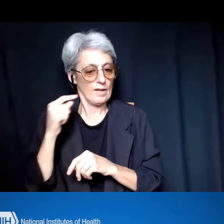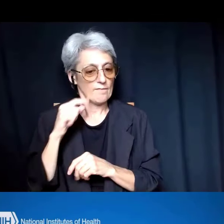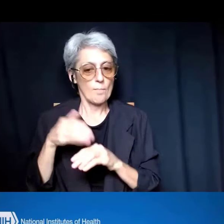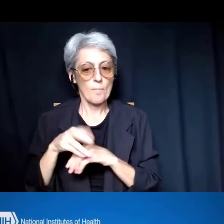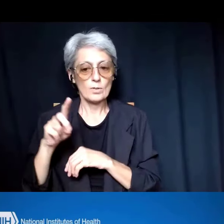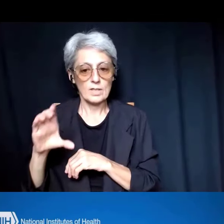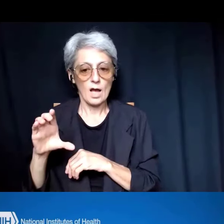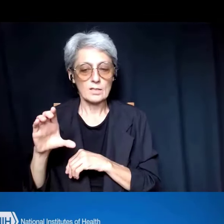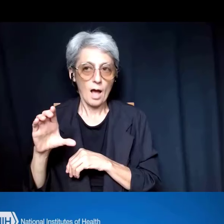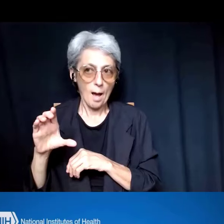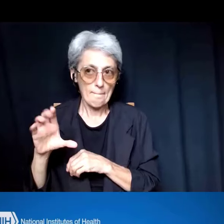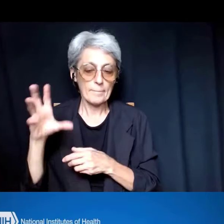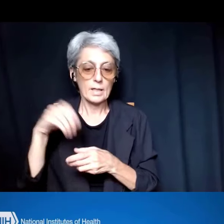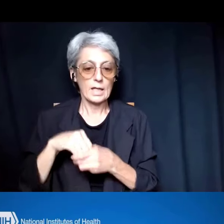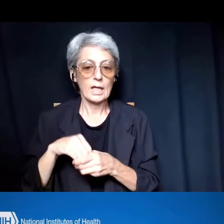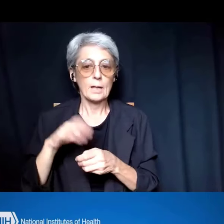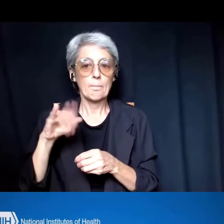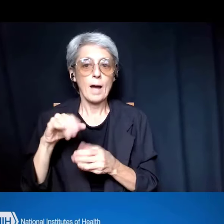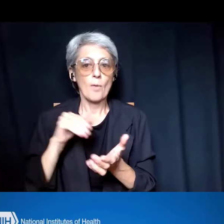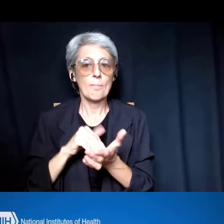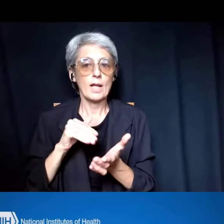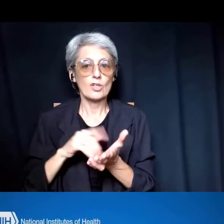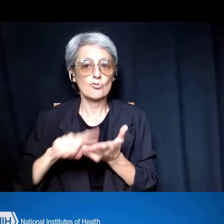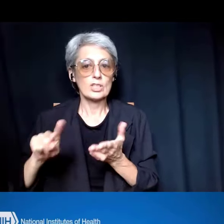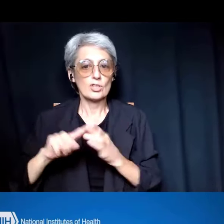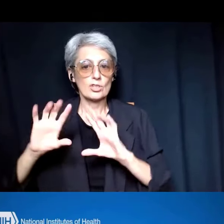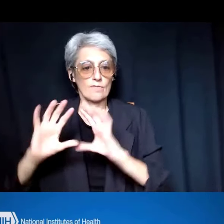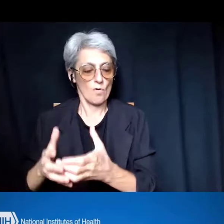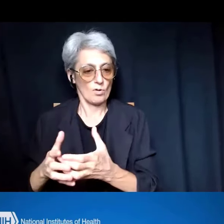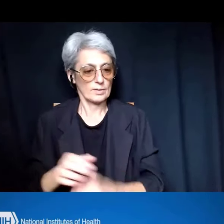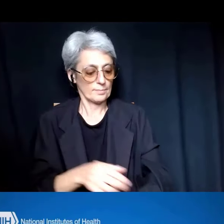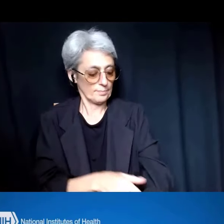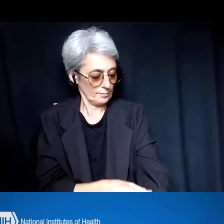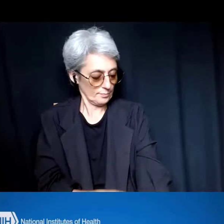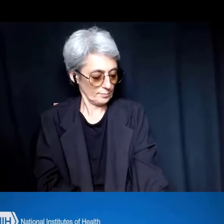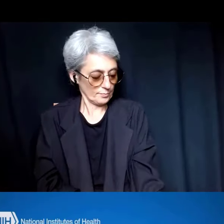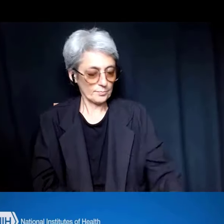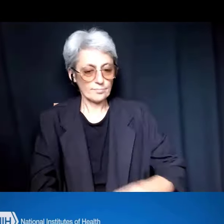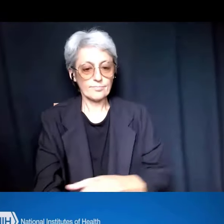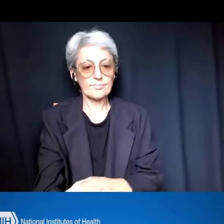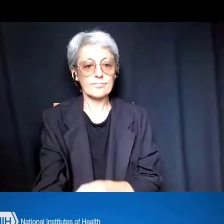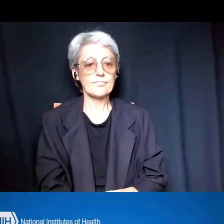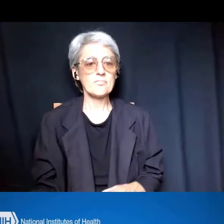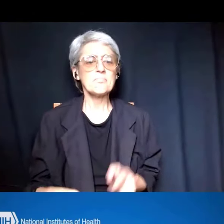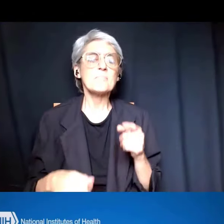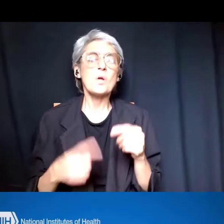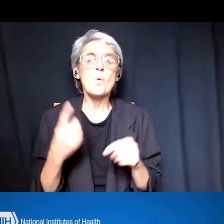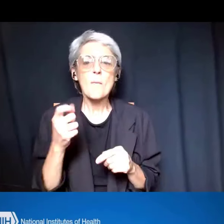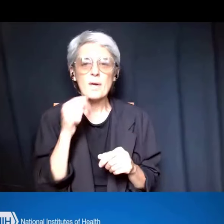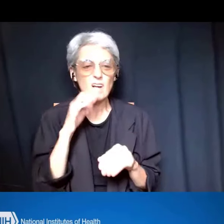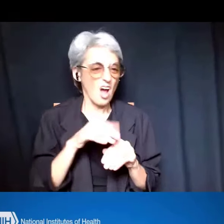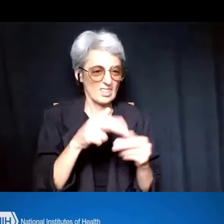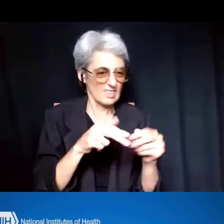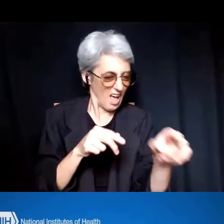within the biomedical research workforce. Then lastly, not mentioned here in this slide, but I wanted to bring it up, is that more recently,